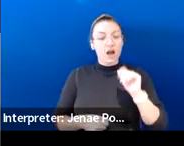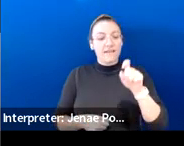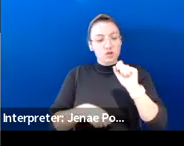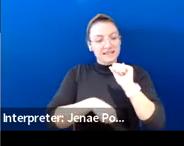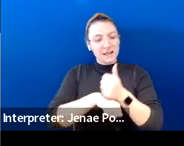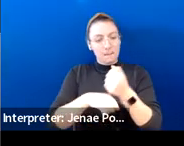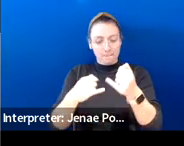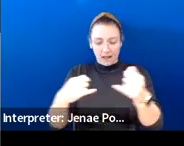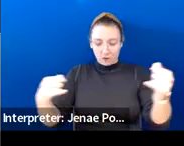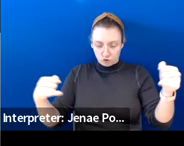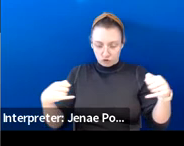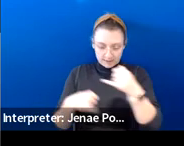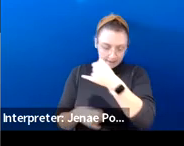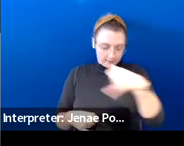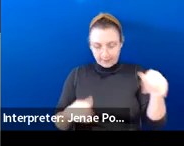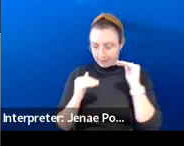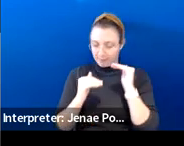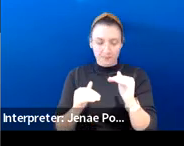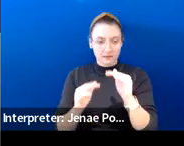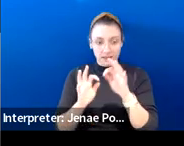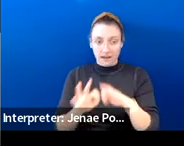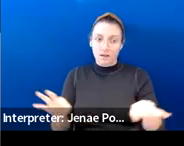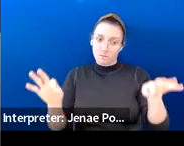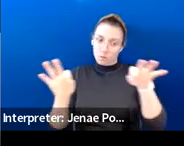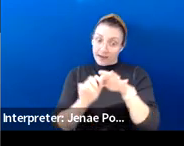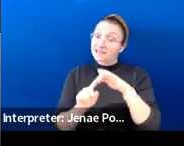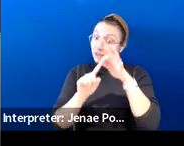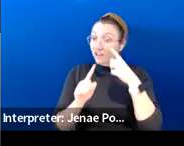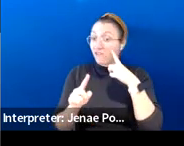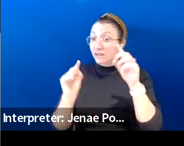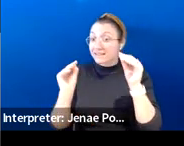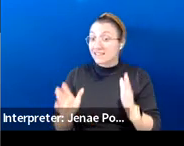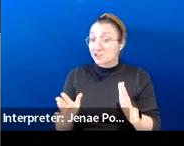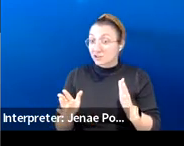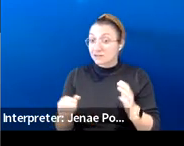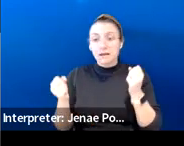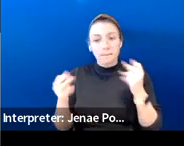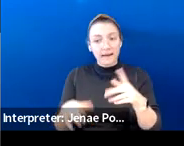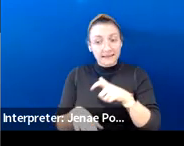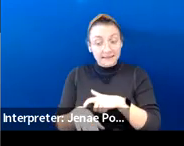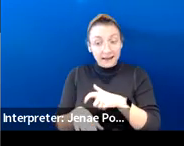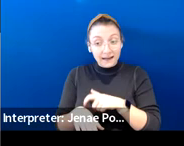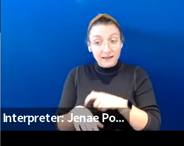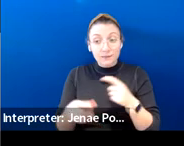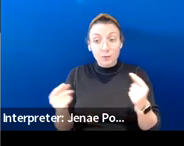This is very important, especially for teachers, because a lot of times what we're doing is we're logging on